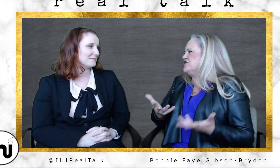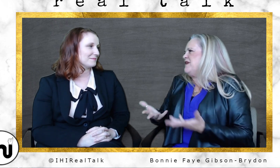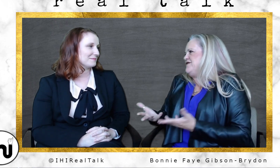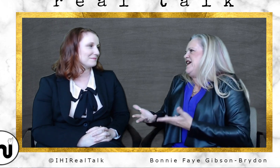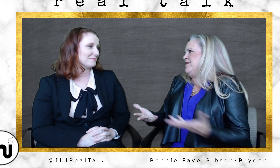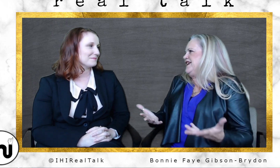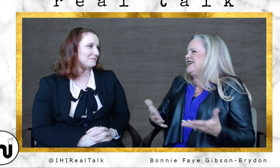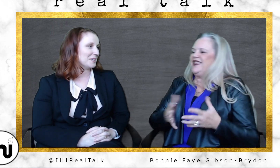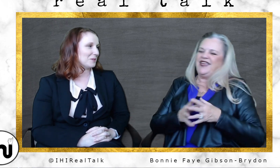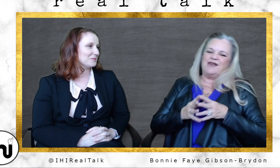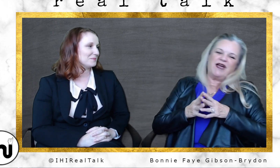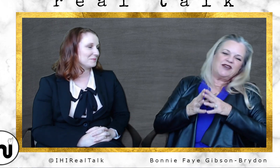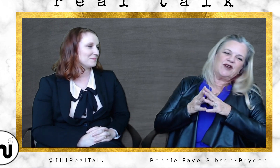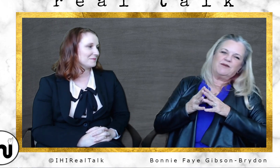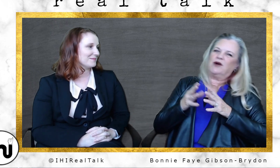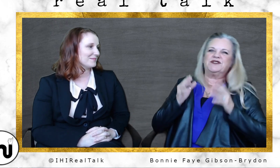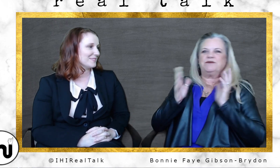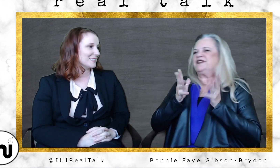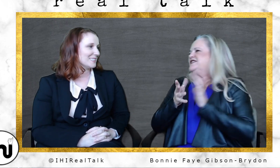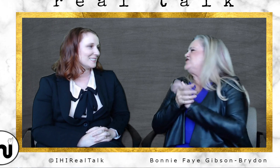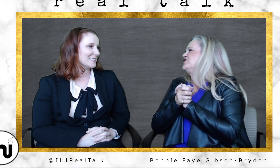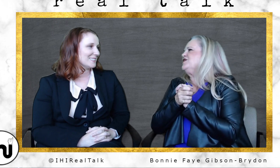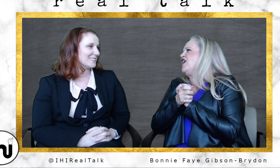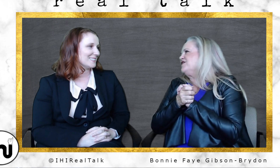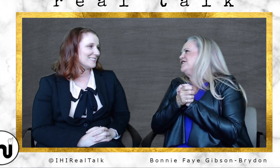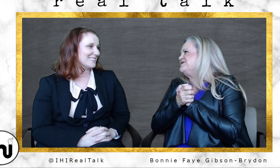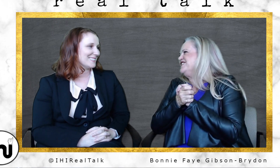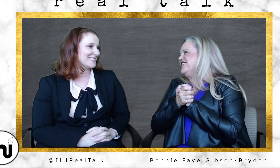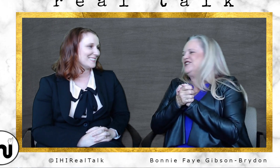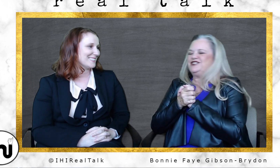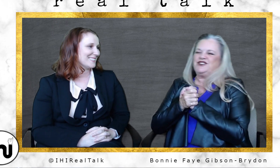my family, and my grandma was the best teacher of all of them, you know. And so,